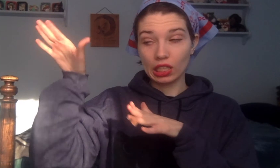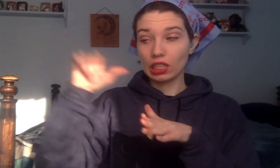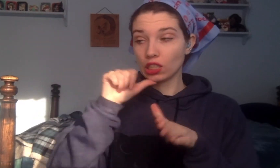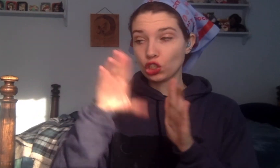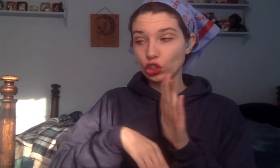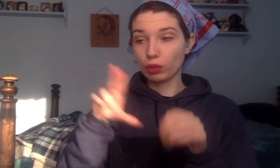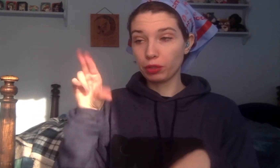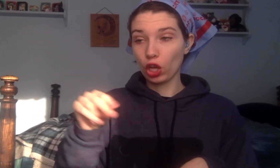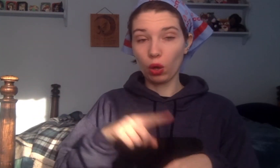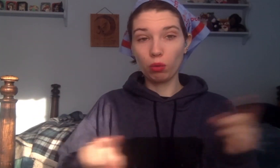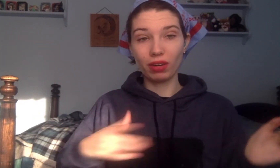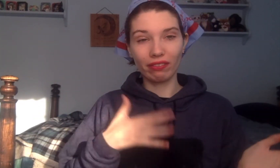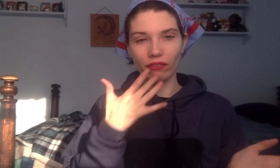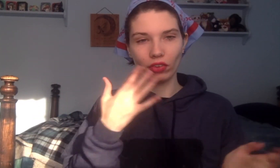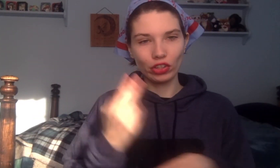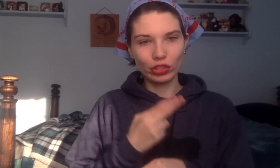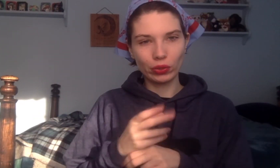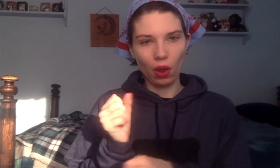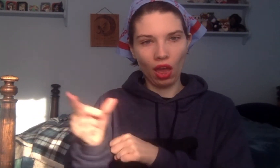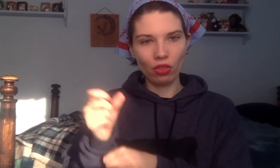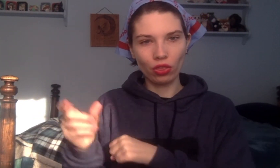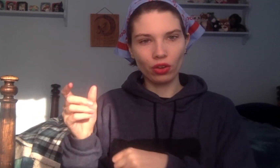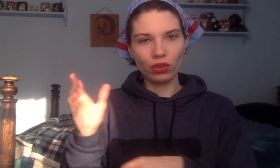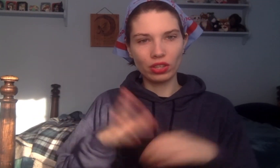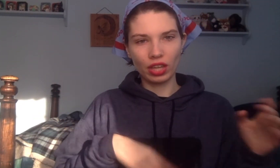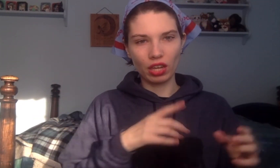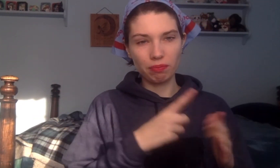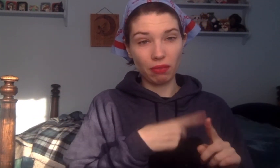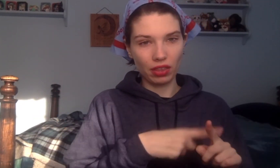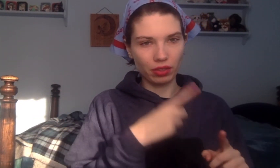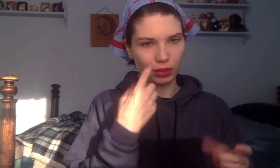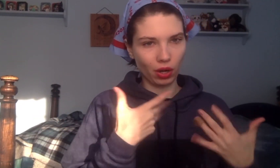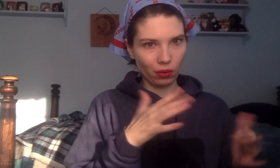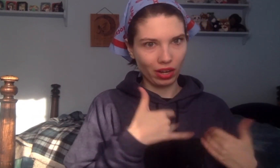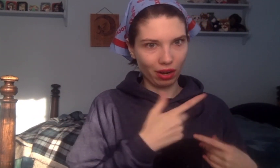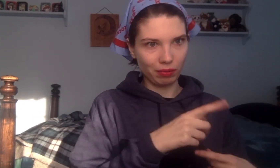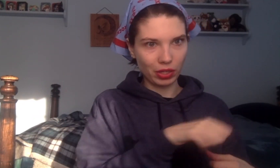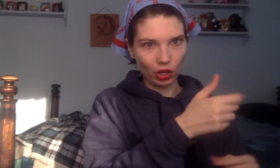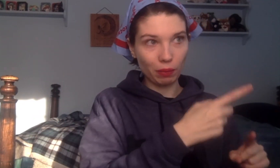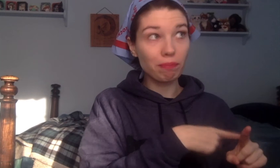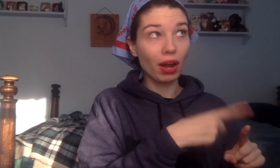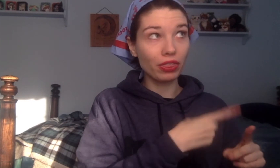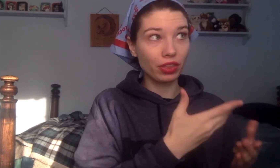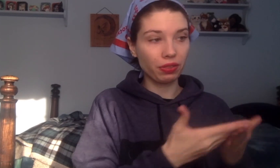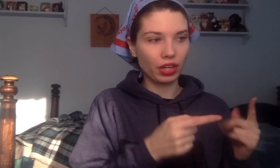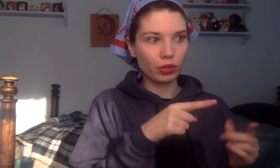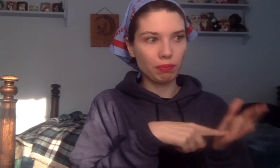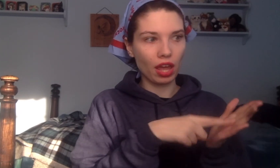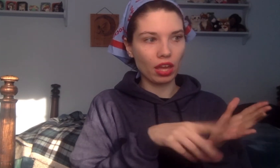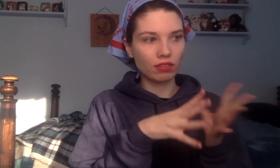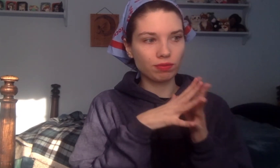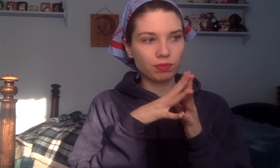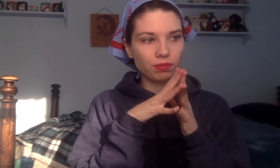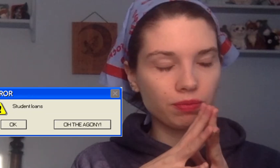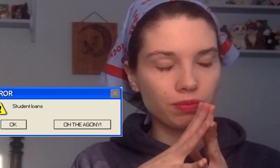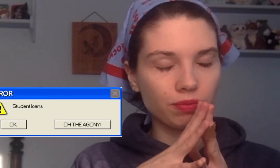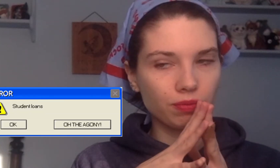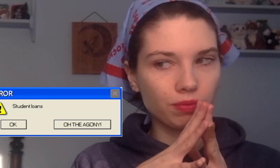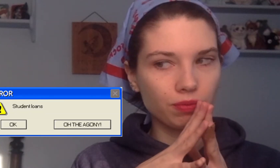It's not cheap, no, but I prefer to use annually than monthly because I already have other monthly things to pay. [Windows error]